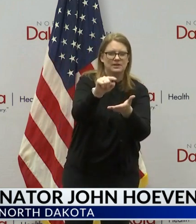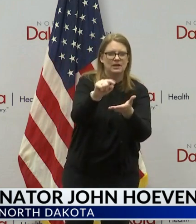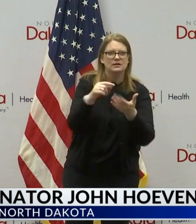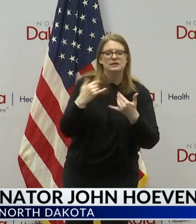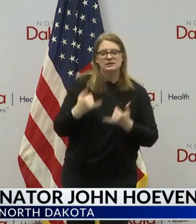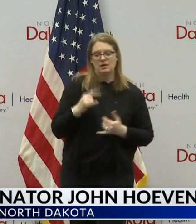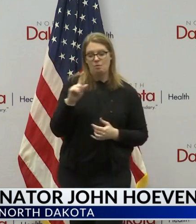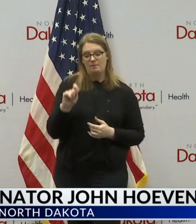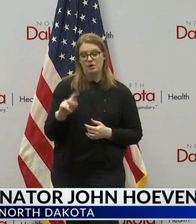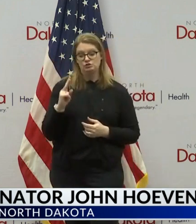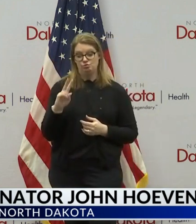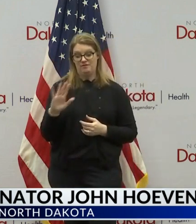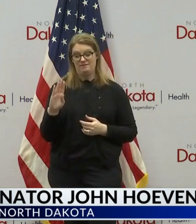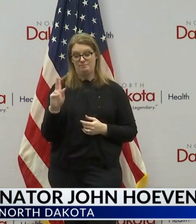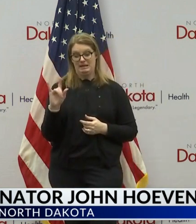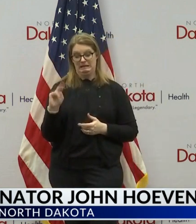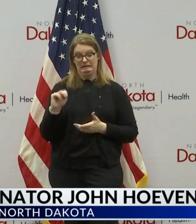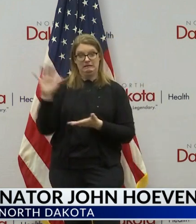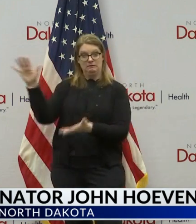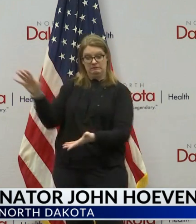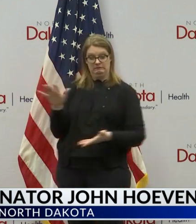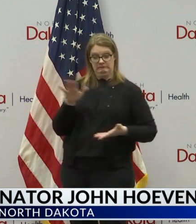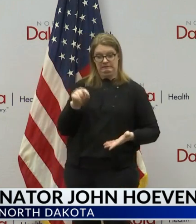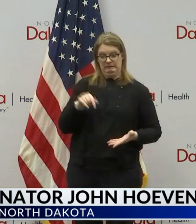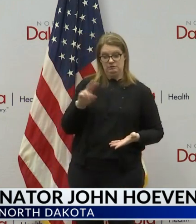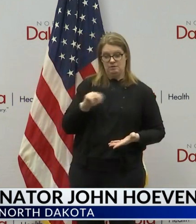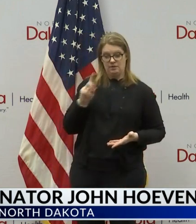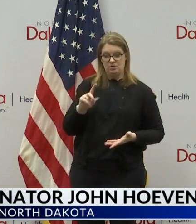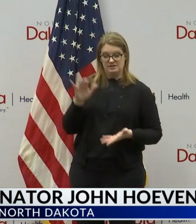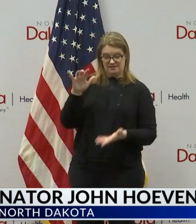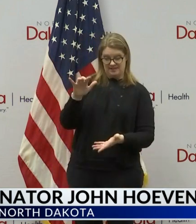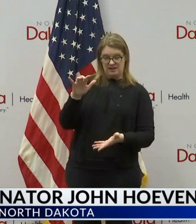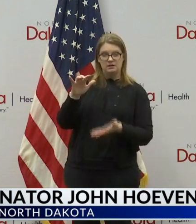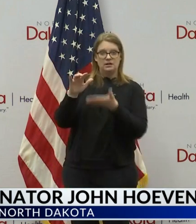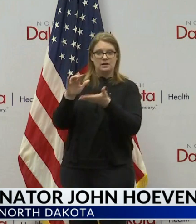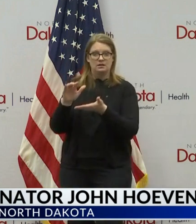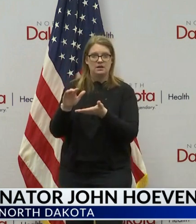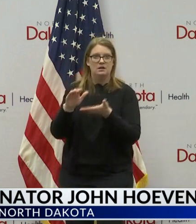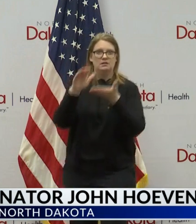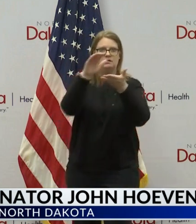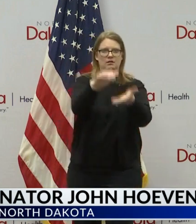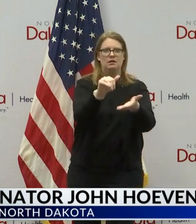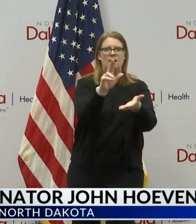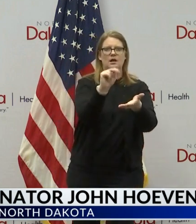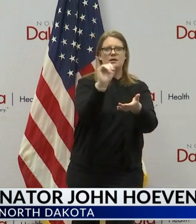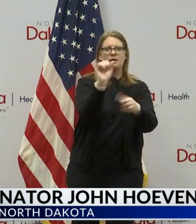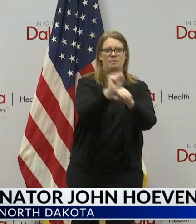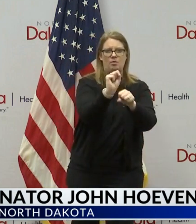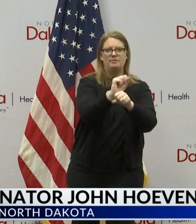PURPOSE. THEY WEREN'T GOING TO ALLOW THE FUNDS THAT NORTH DAKOTA HAS RECEIVED 1.25 BILLION TO BE PUT INTO THE UNEMPLOYMENT